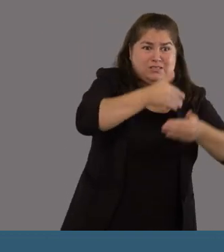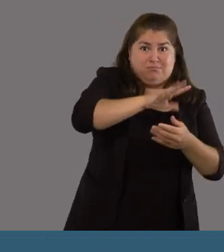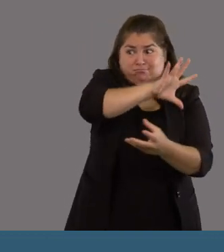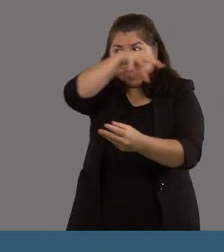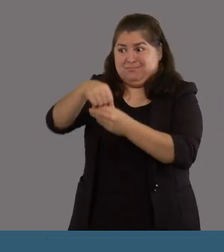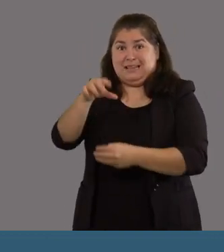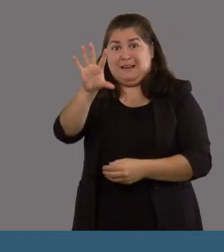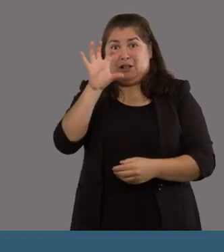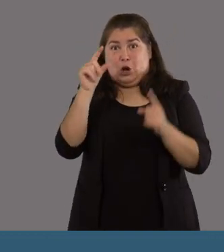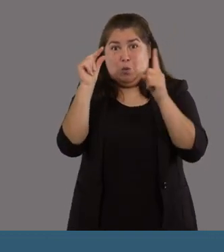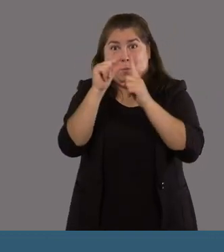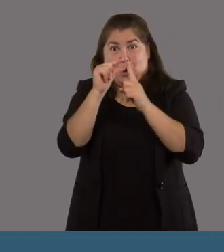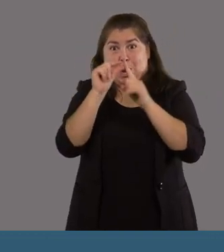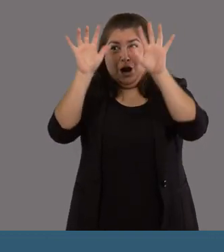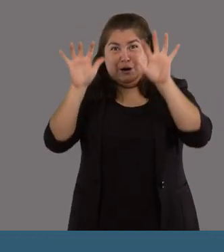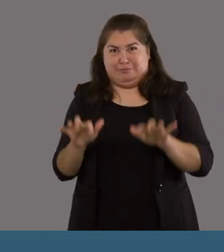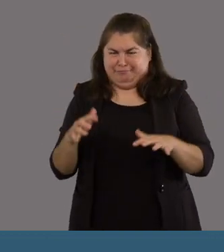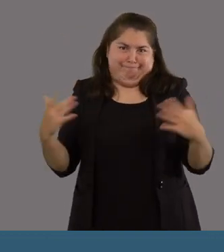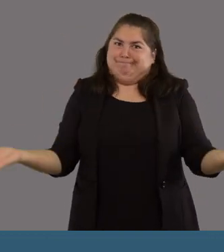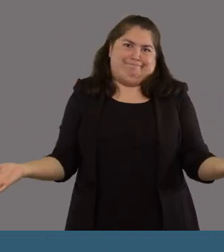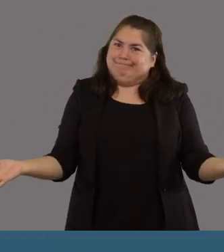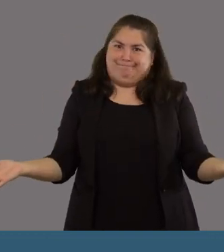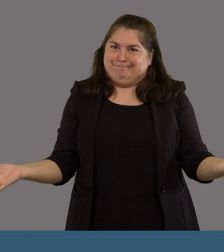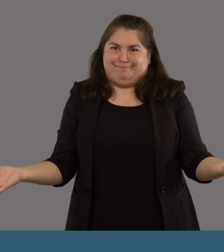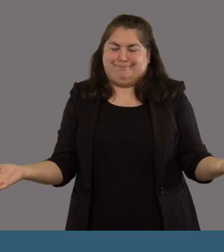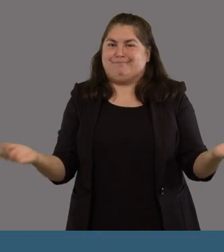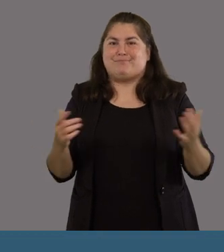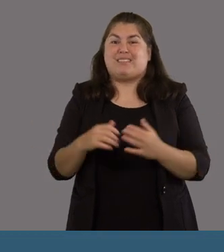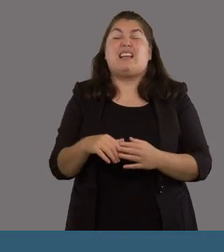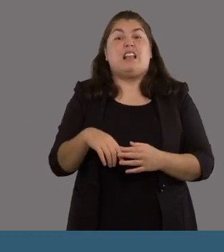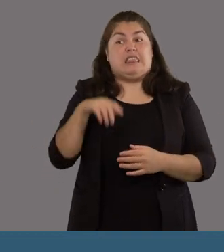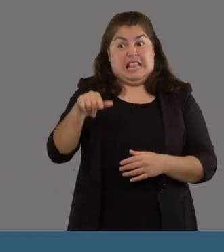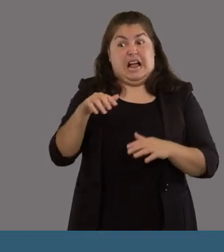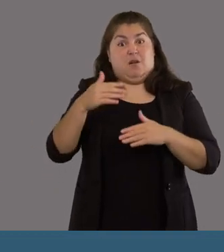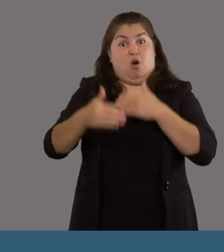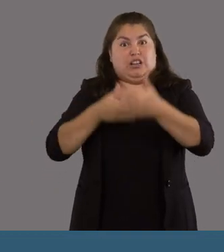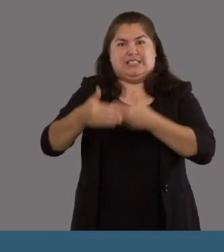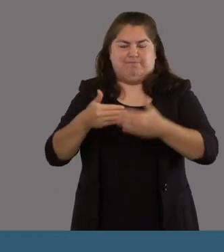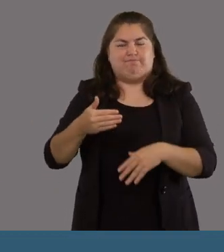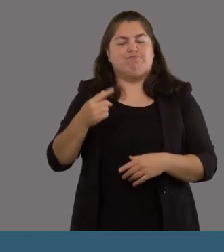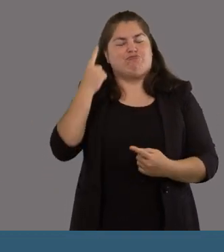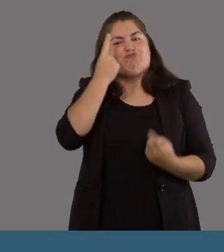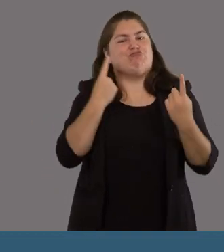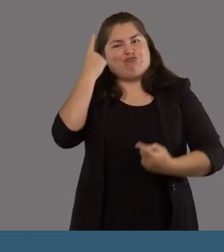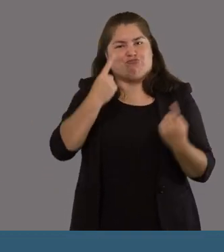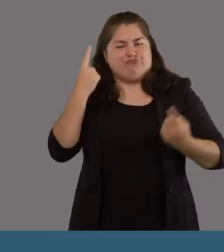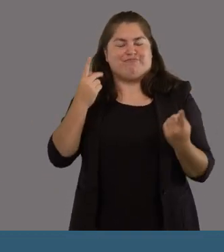of all of it and drag it into a 500 word essay? … These applications are just another part